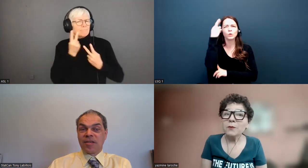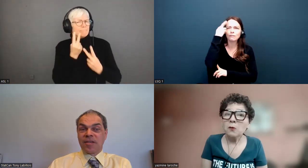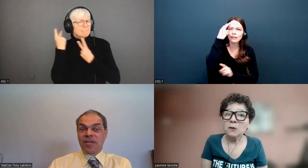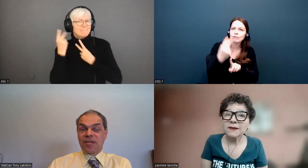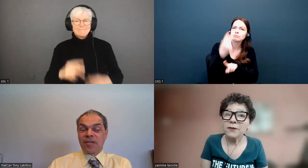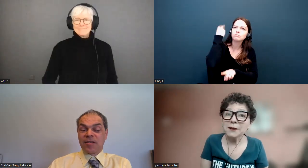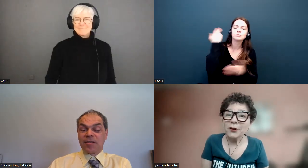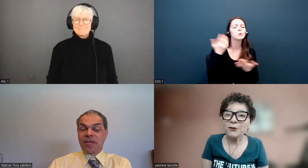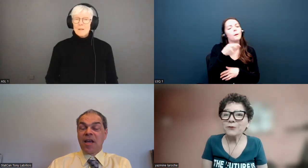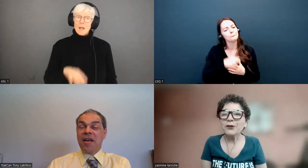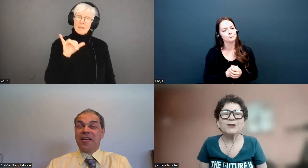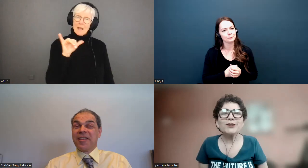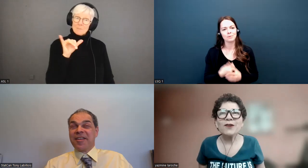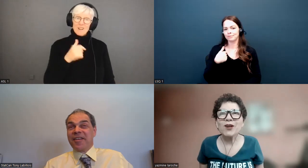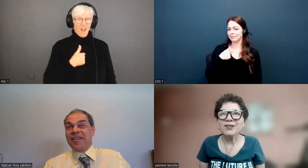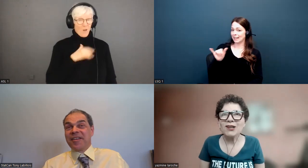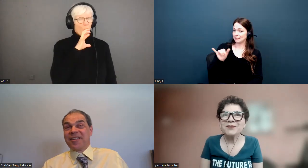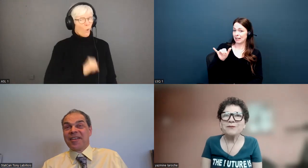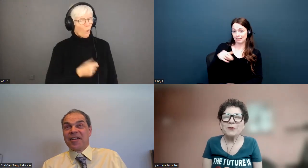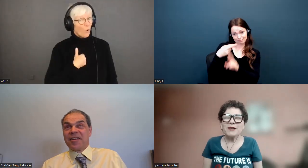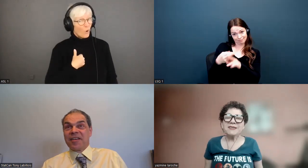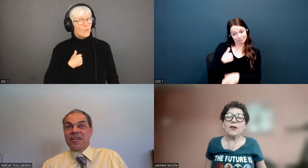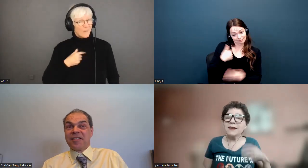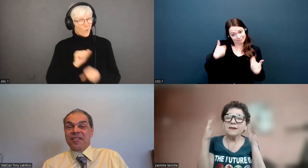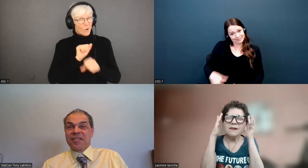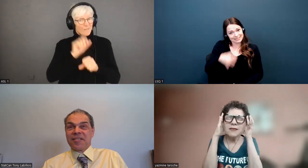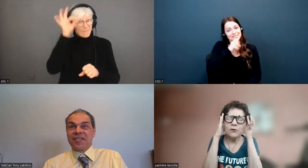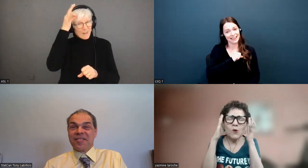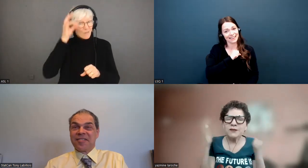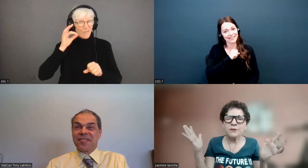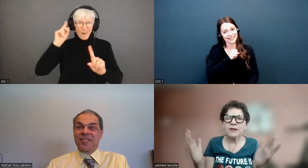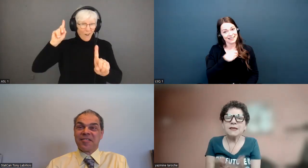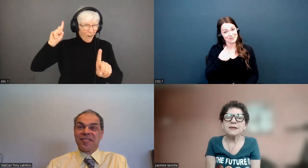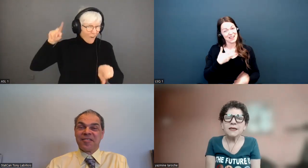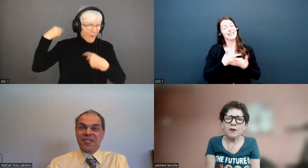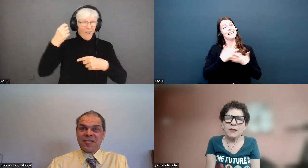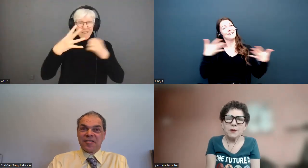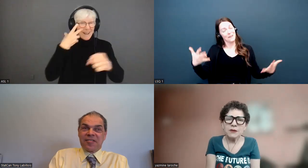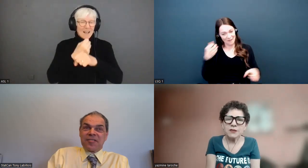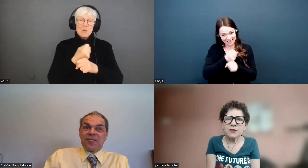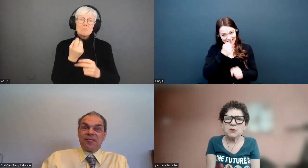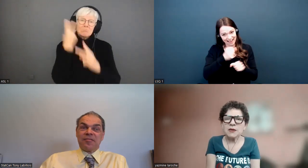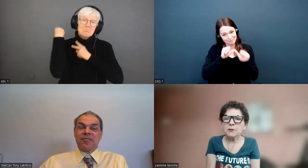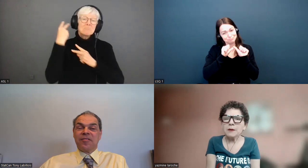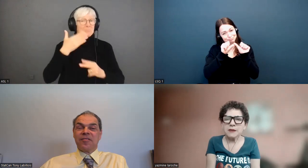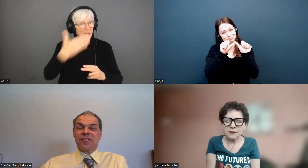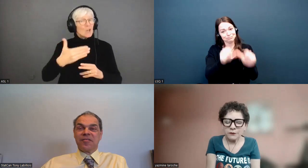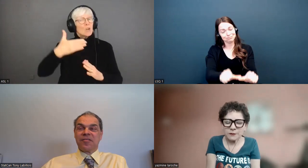I'm career so so lots of wonderful things that I've been able to do in the public service